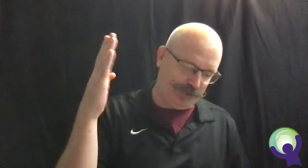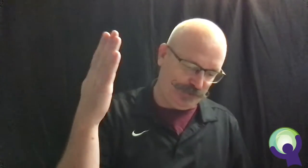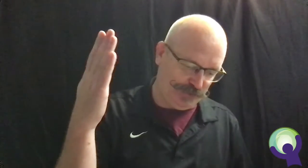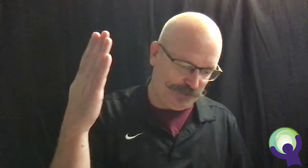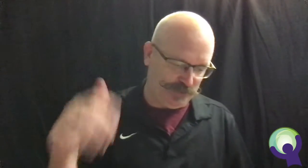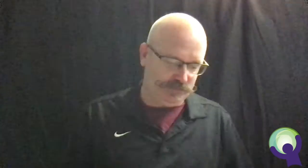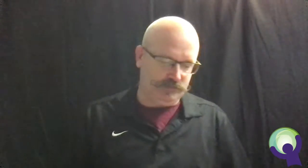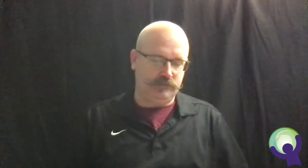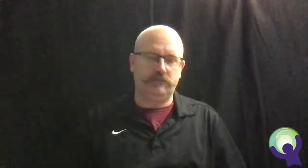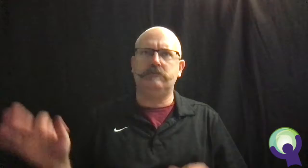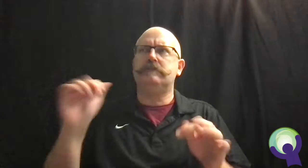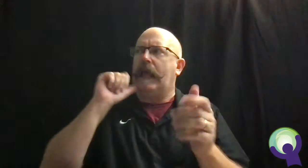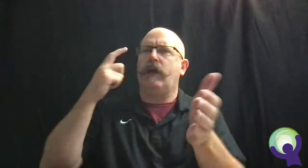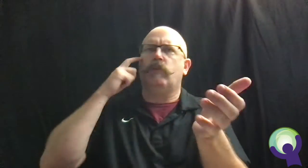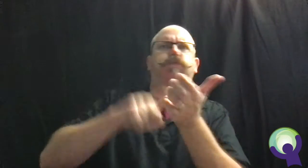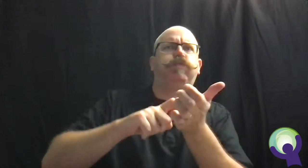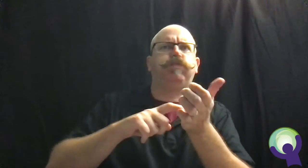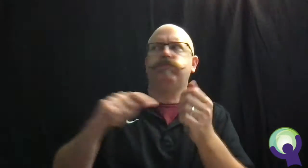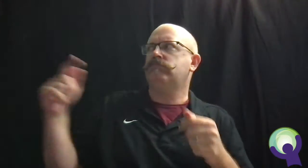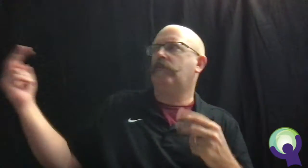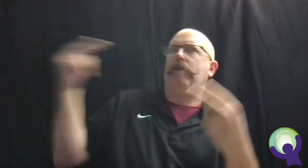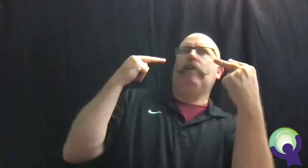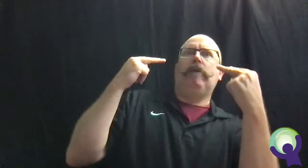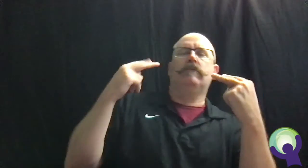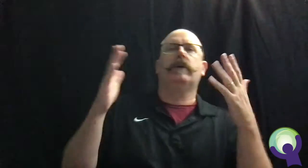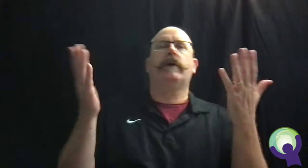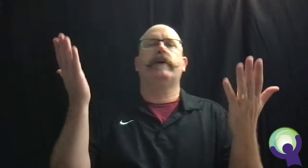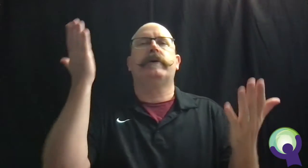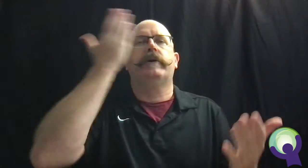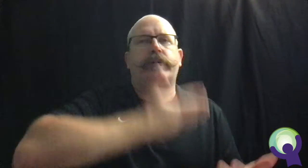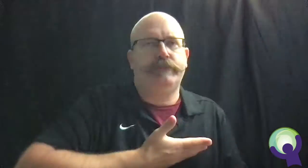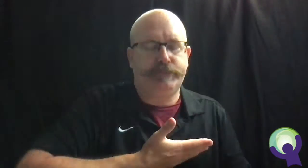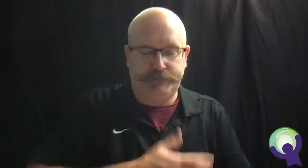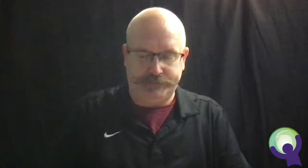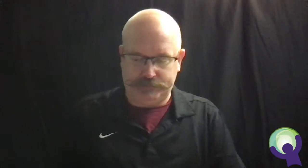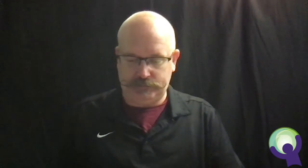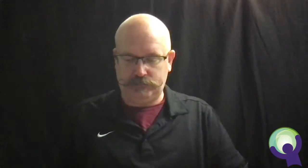We each have a blue zippered bag with a change of blue clothes.